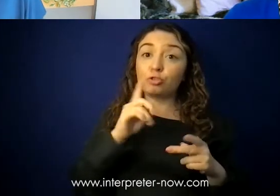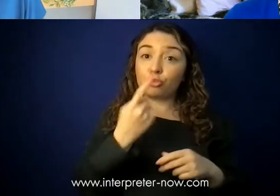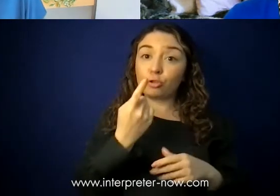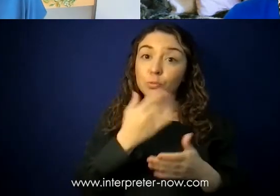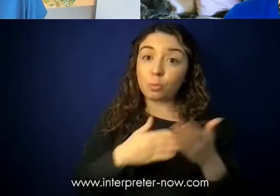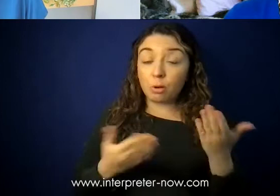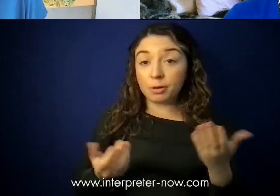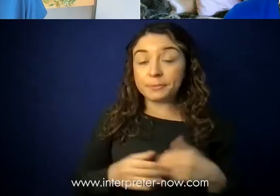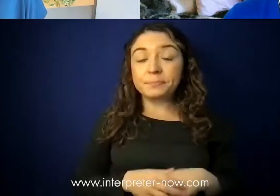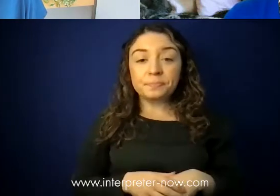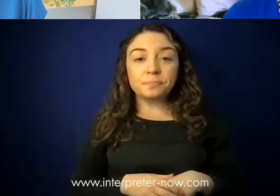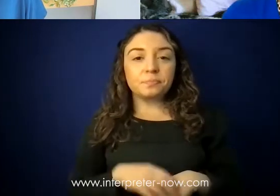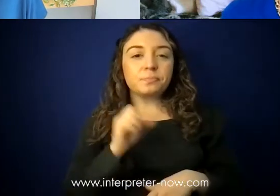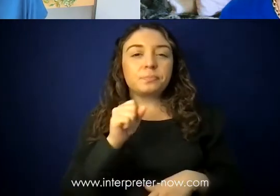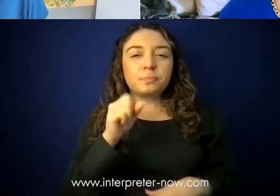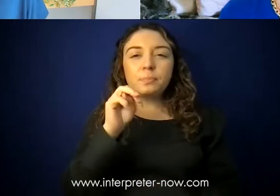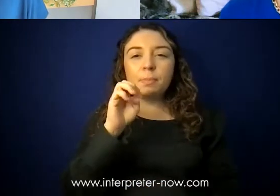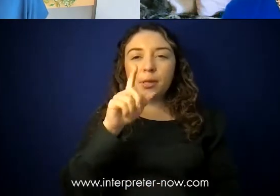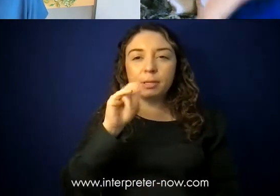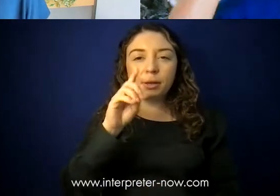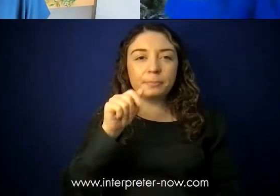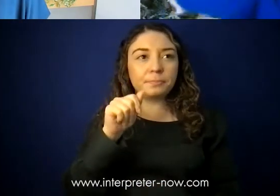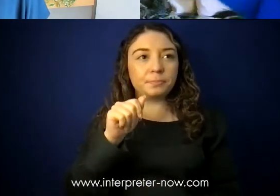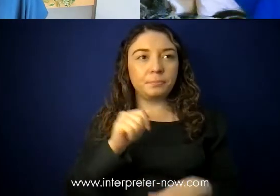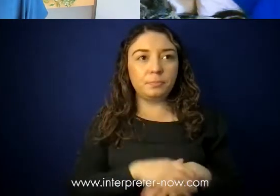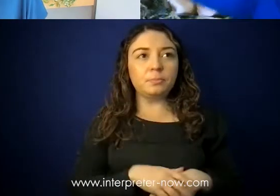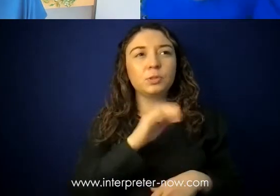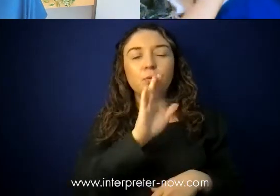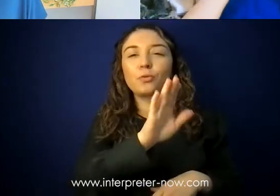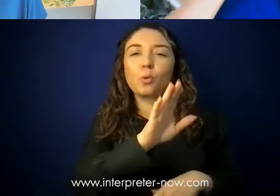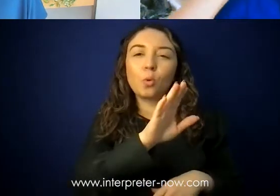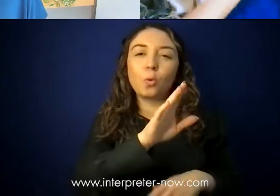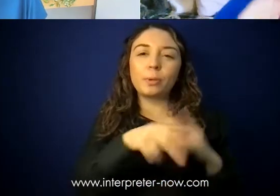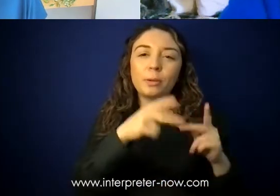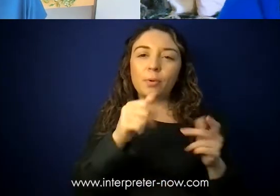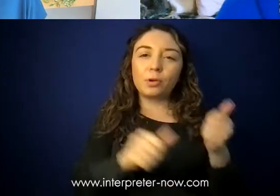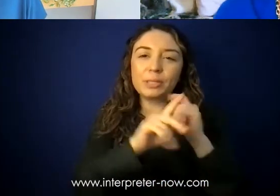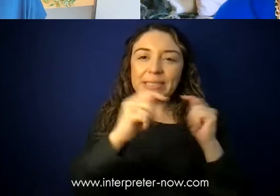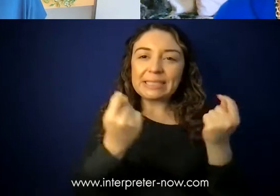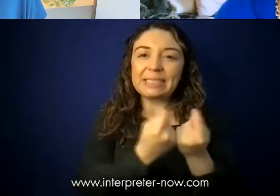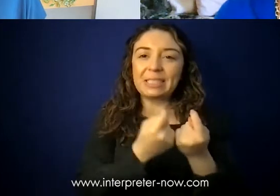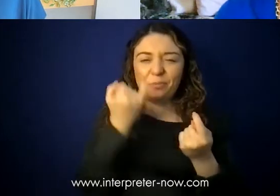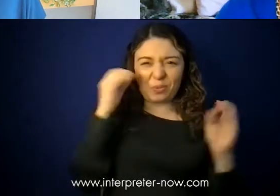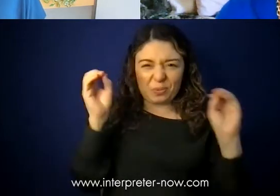Then for people on your team, for example, that aren't showing empathy for each other,